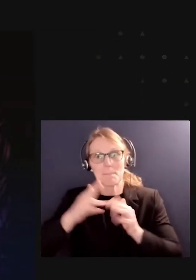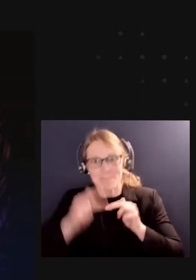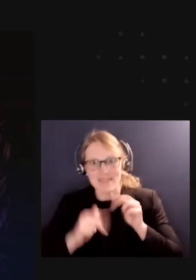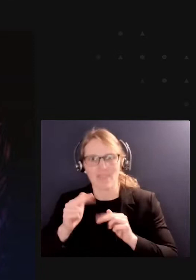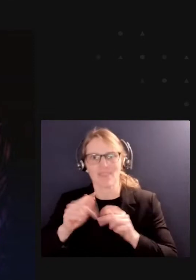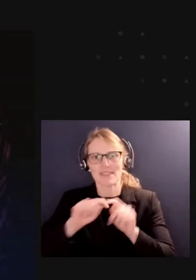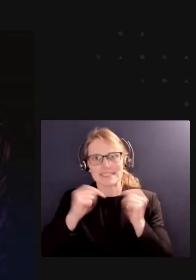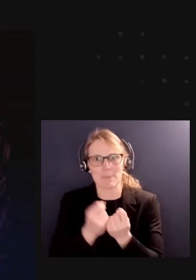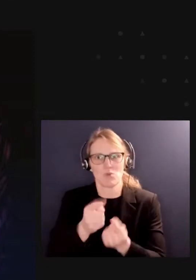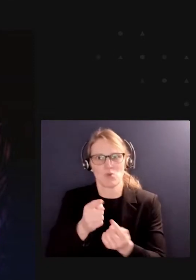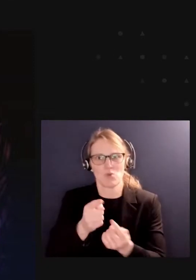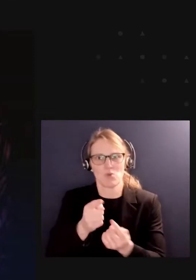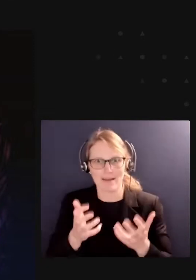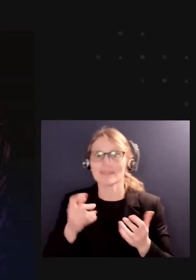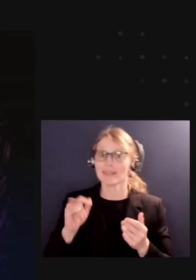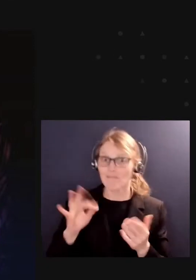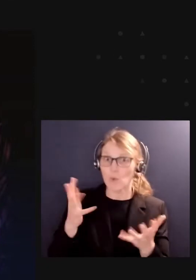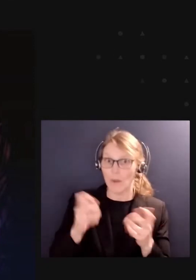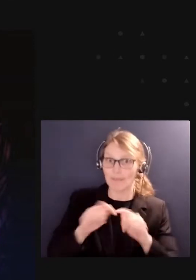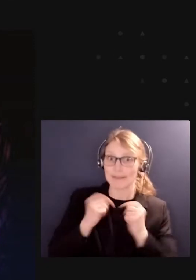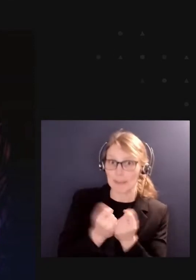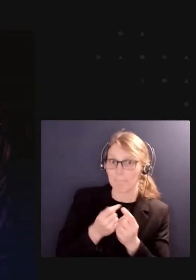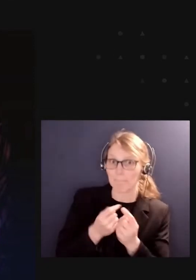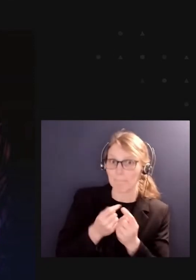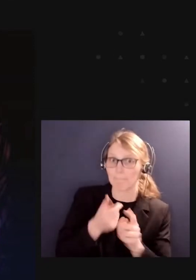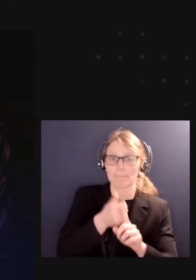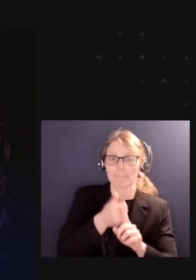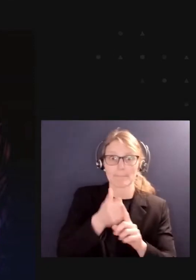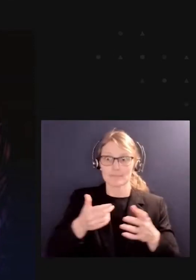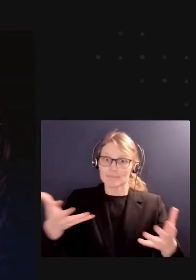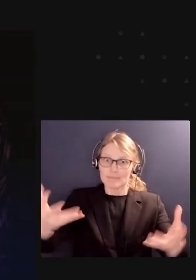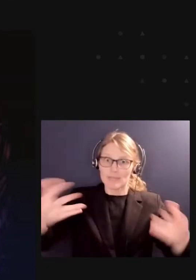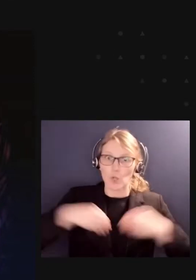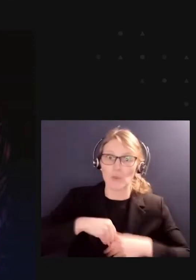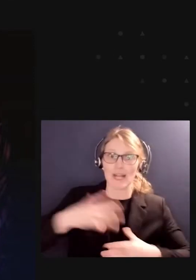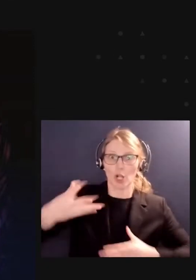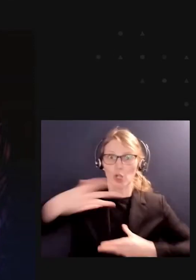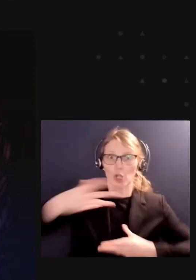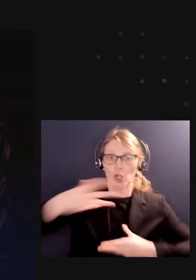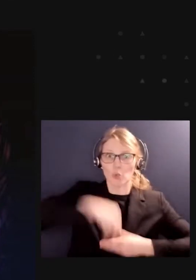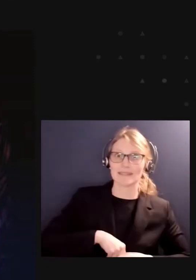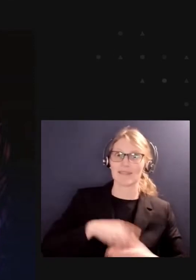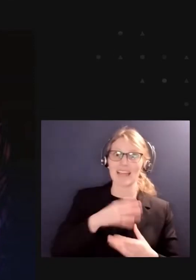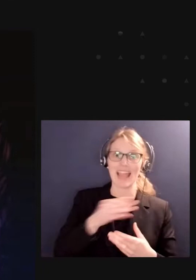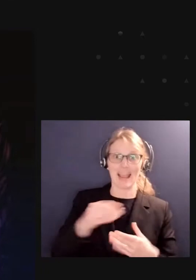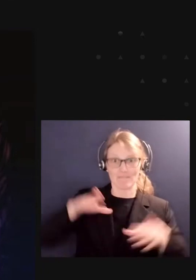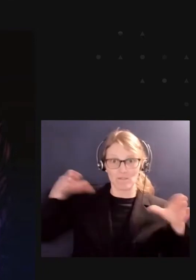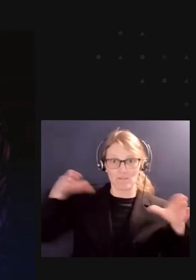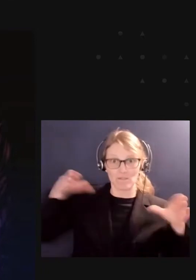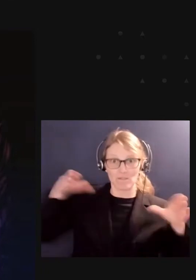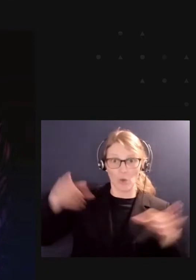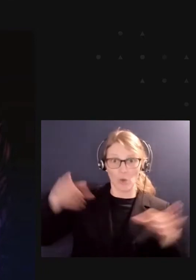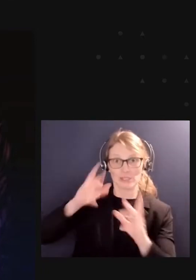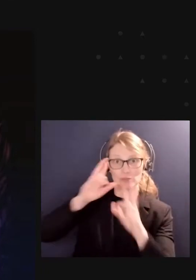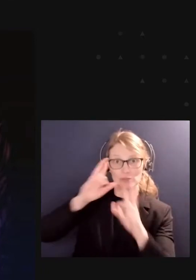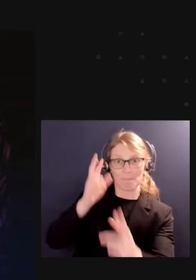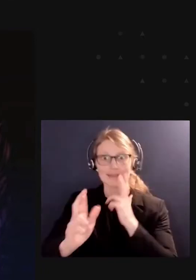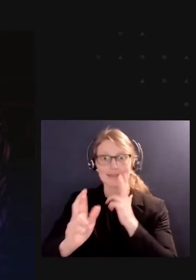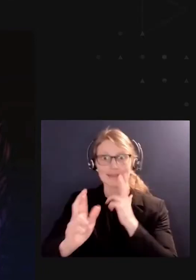that centers on respect, then that's what you have to give to the people that work for you. And not leading that,